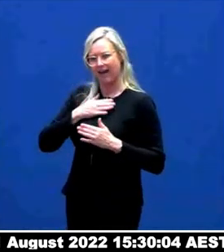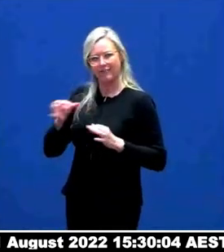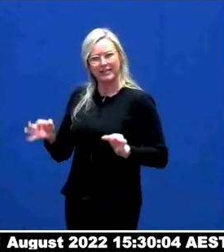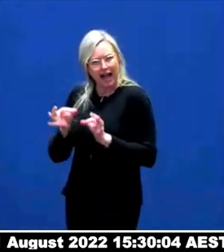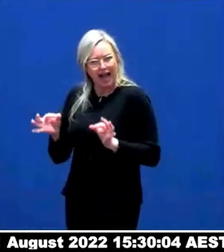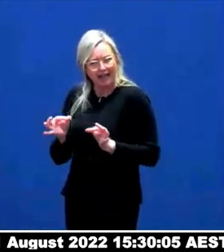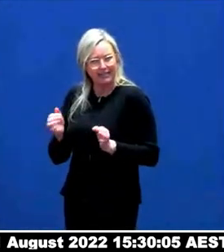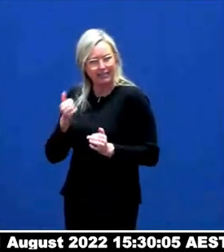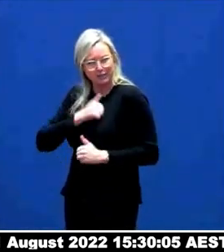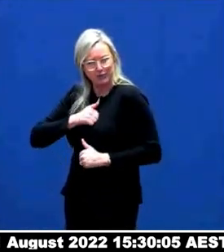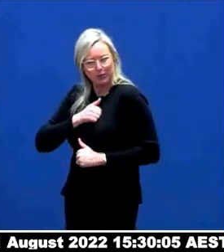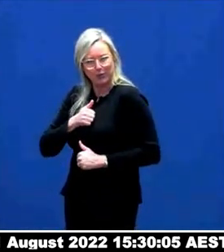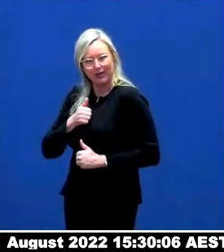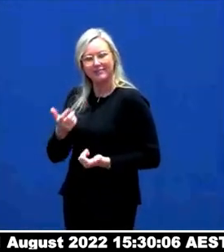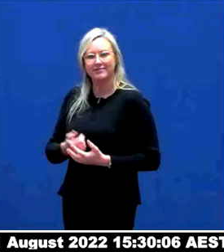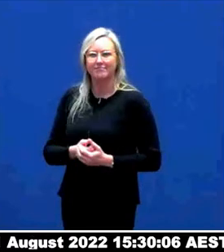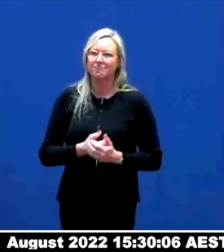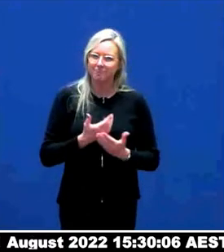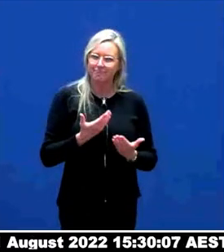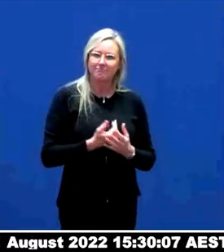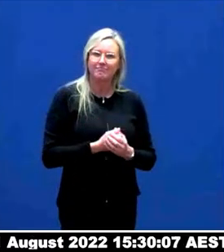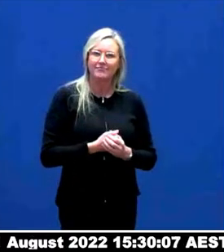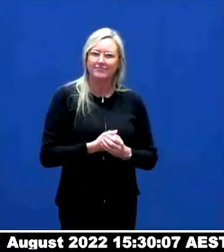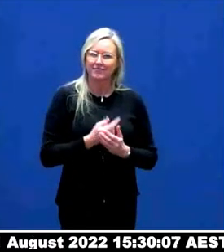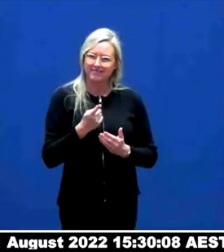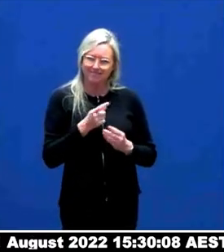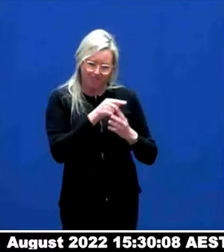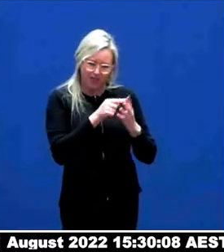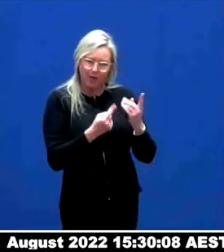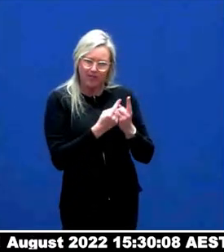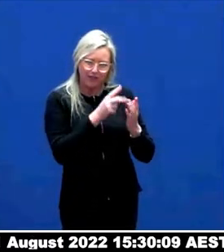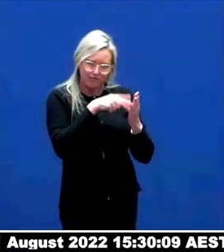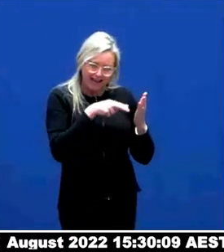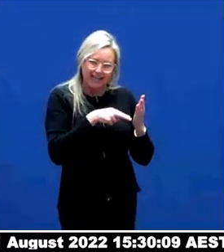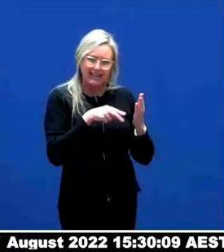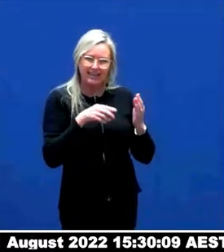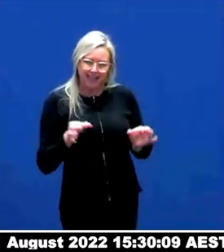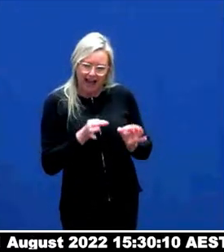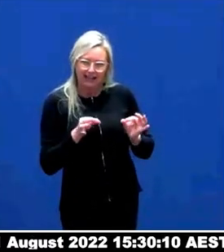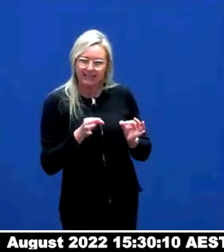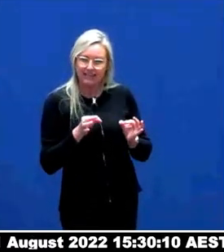How does that help you in your life, doing those sorts of activities?